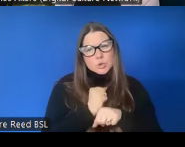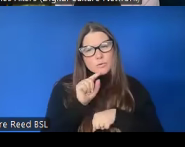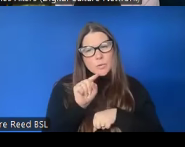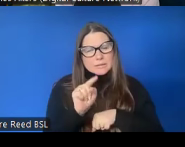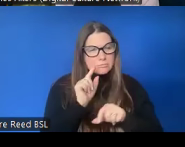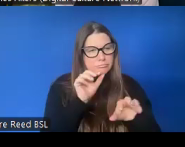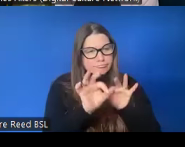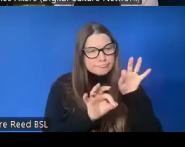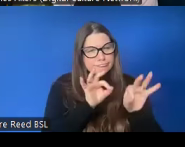user stories.